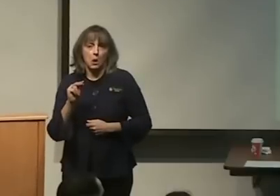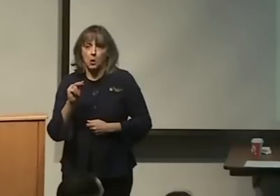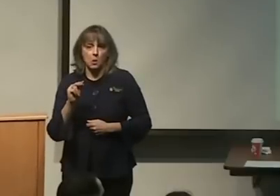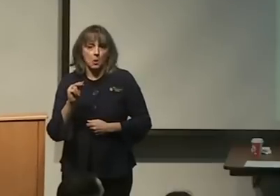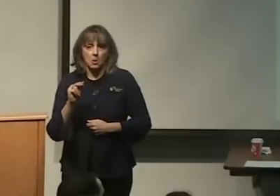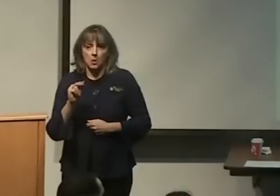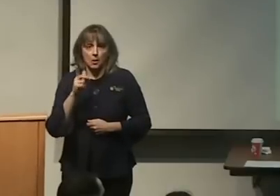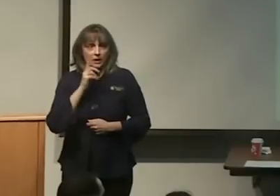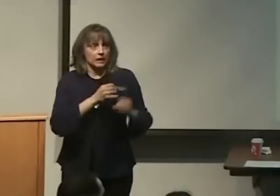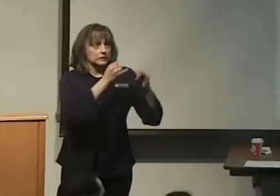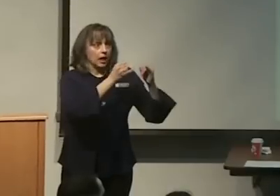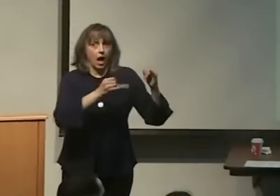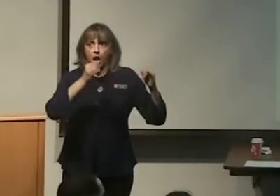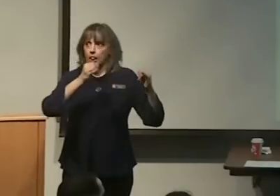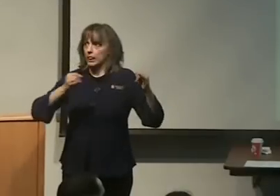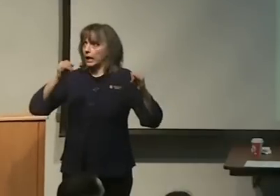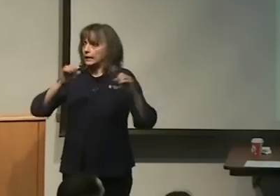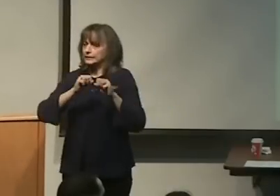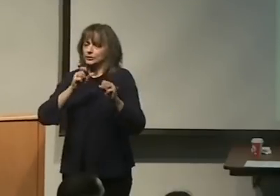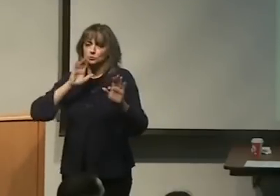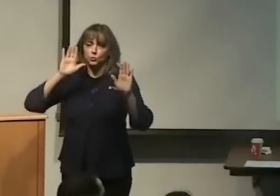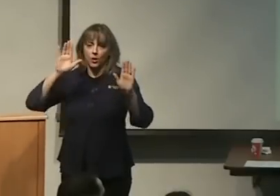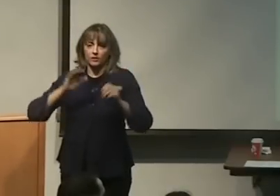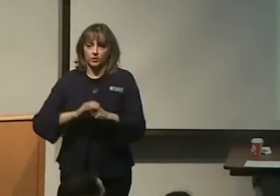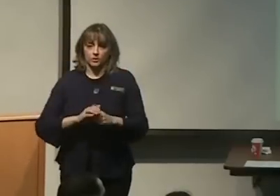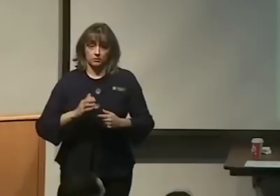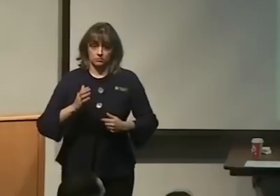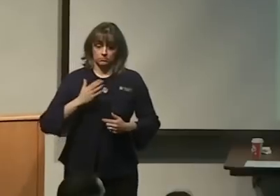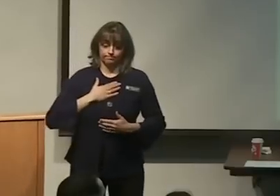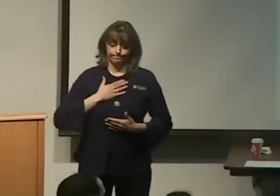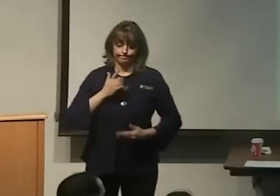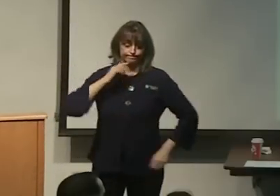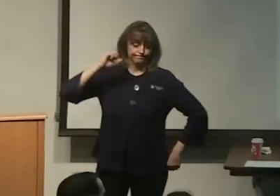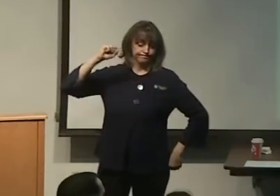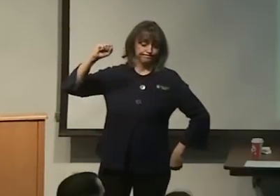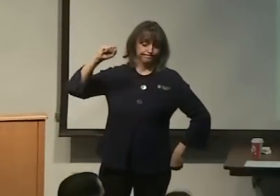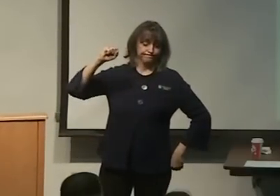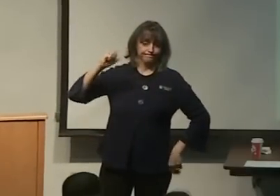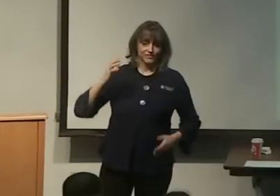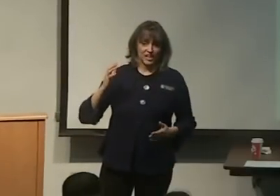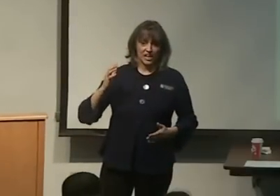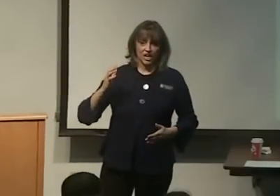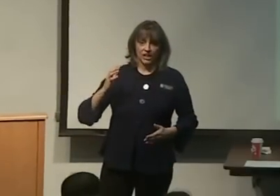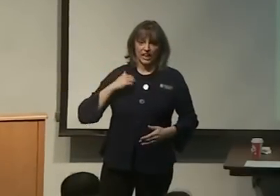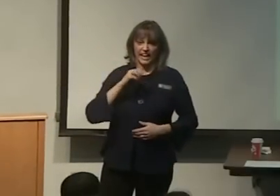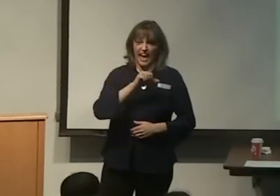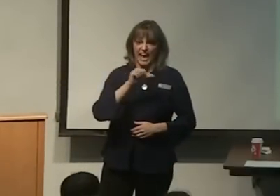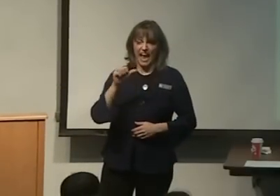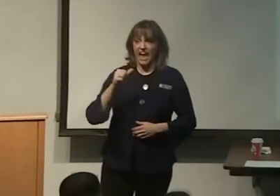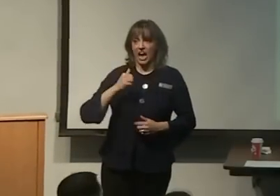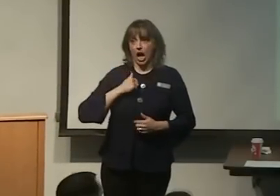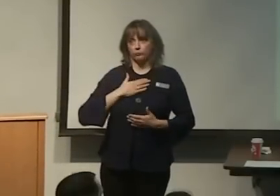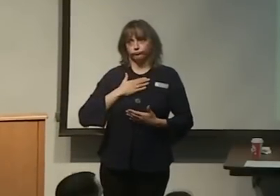And I was a cell phone resister. Hi, my name is Jose, I'm a cell phone resister. I had a phone in my office.